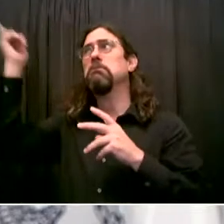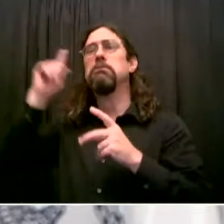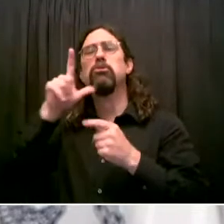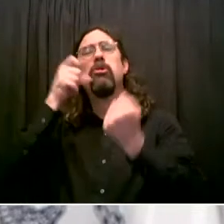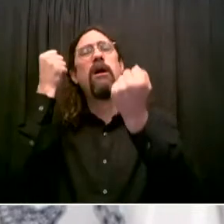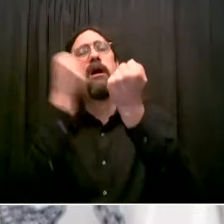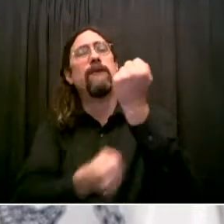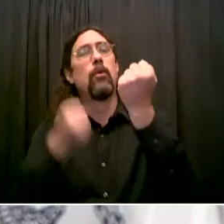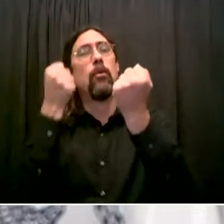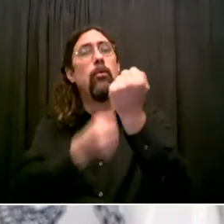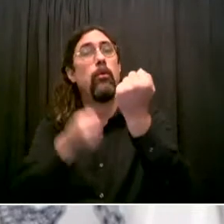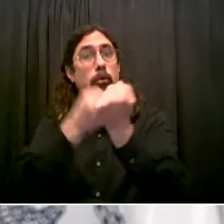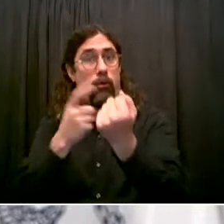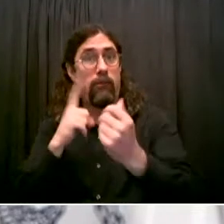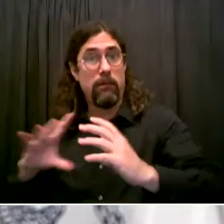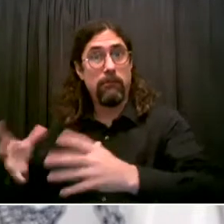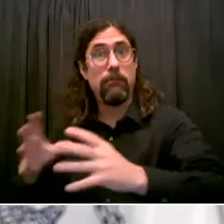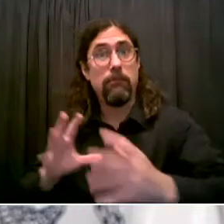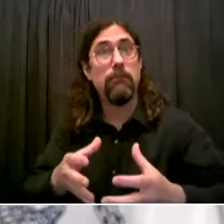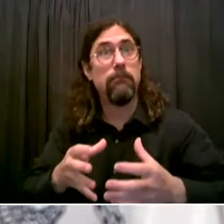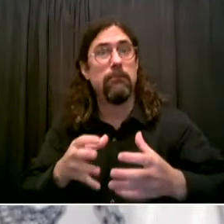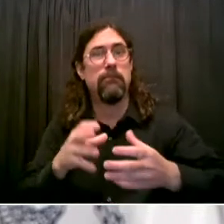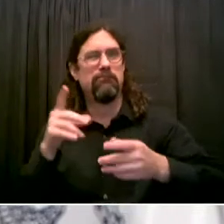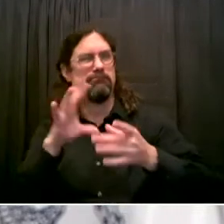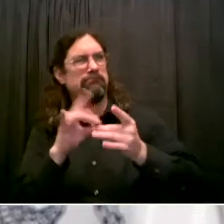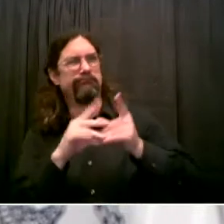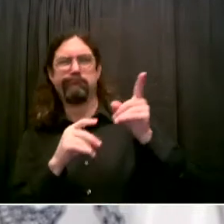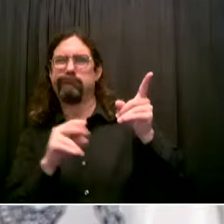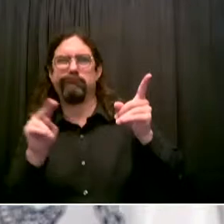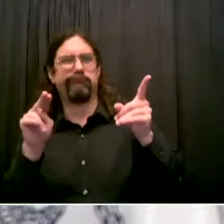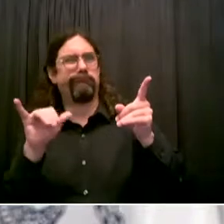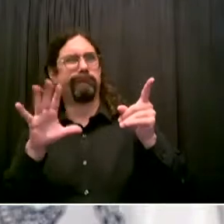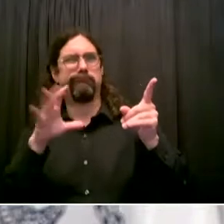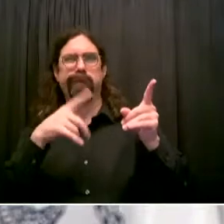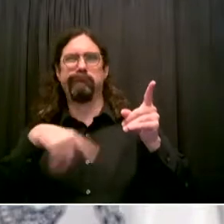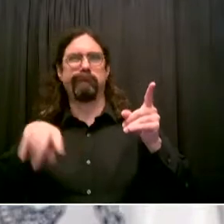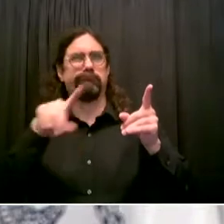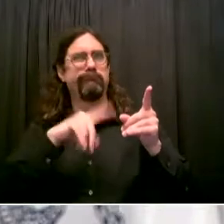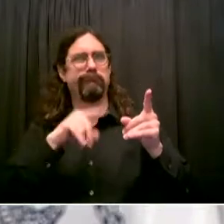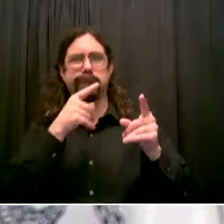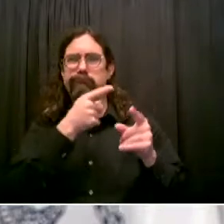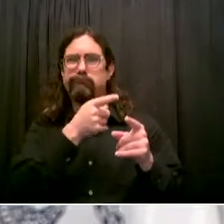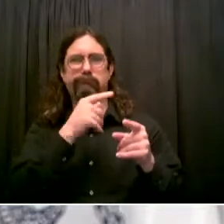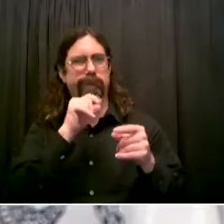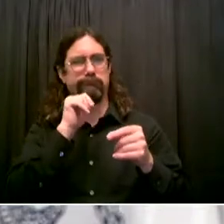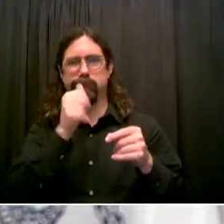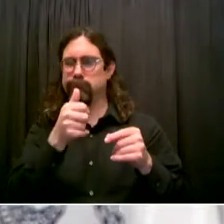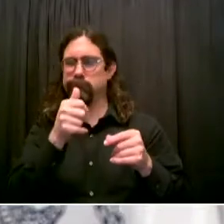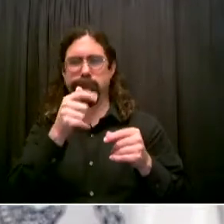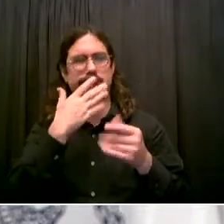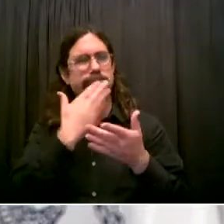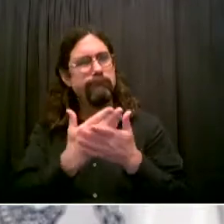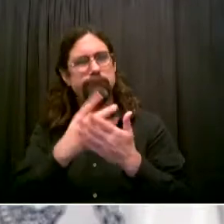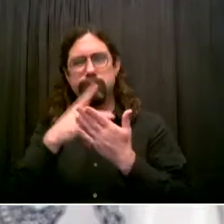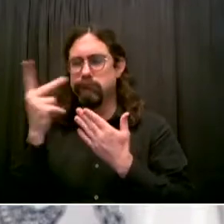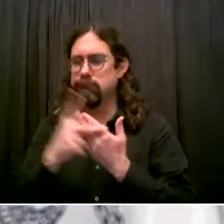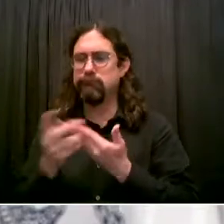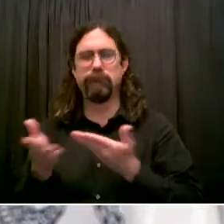BRINGING PEOPLE INTO SHEERLTS. I'M CURIOUS WHAT THE CITY IS DOING TO MAKE THE SHELTERS